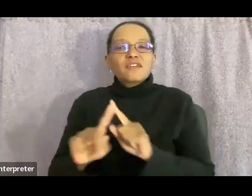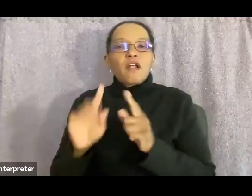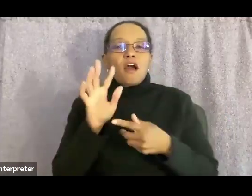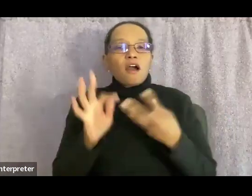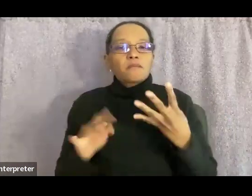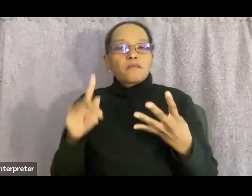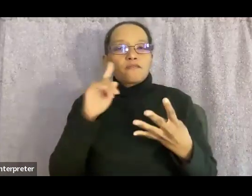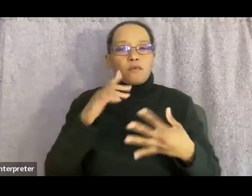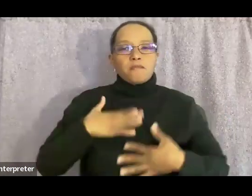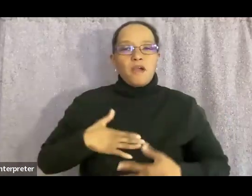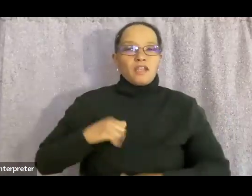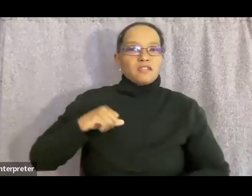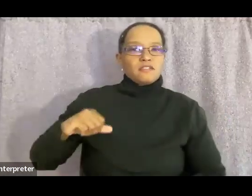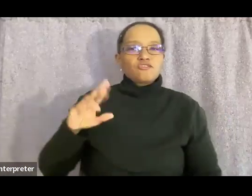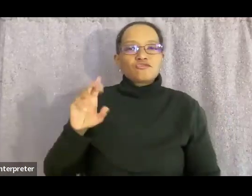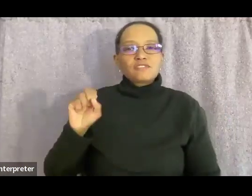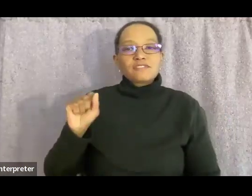And I'm going to choose ankle weights.